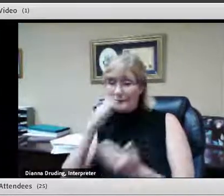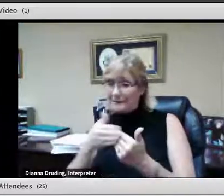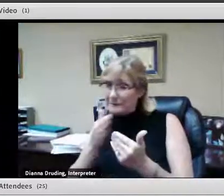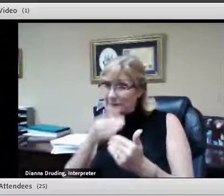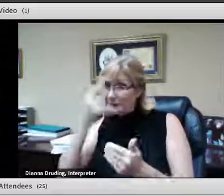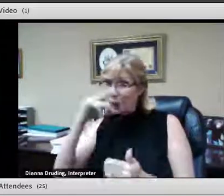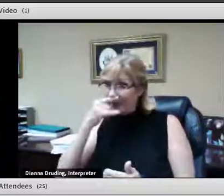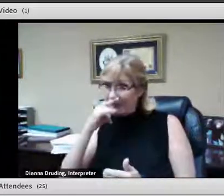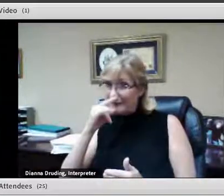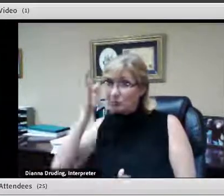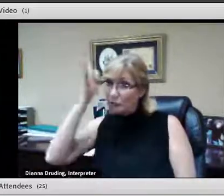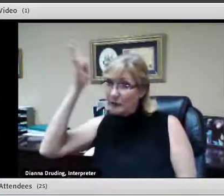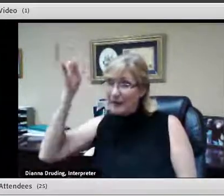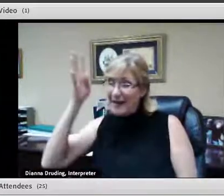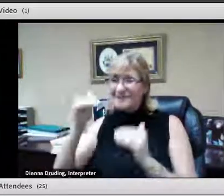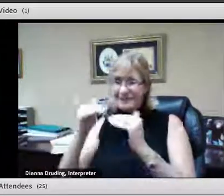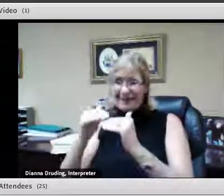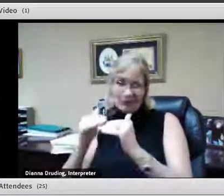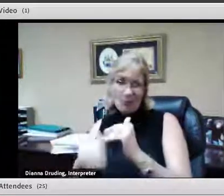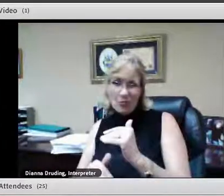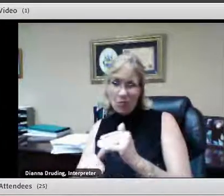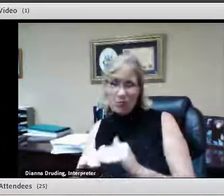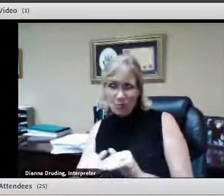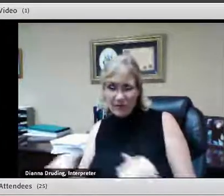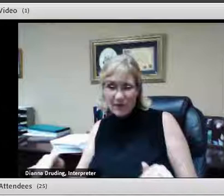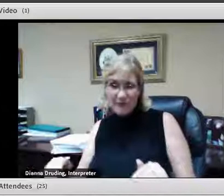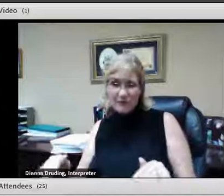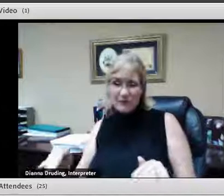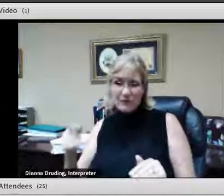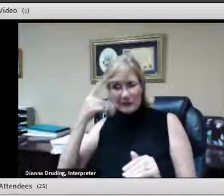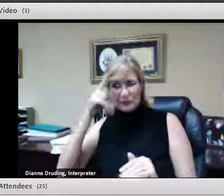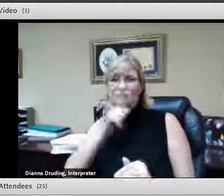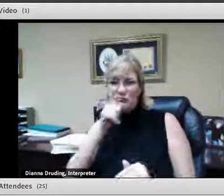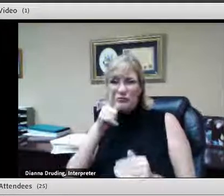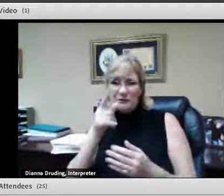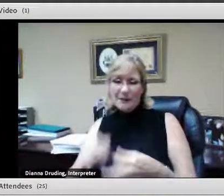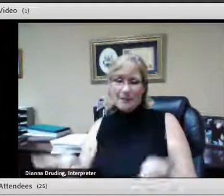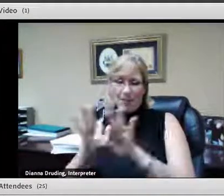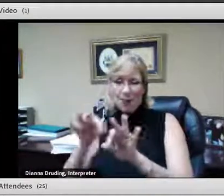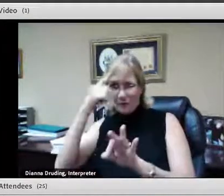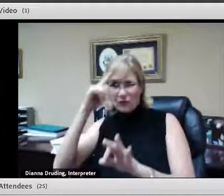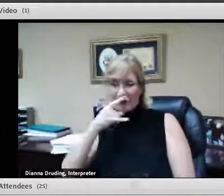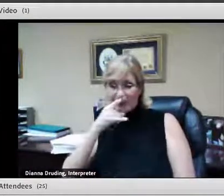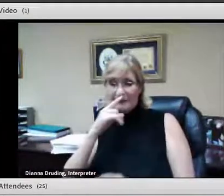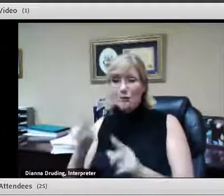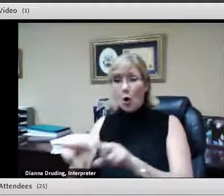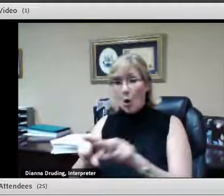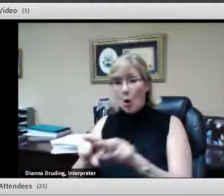It's a pretty low entry level like we were talking about is important for these. Also role-playing games, ones, you know,